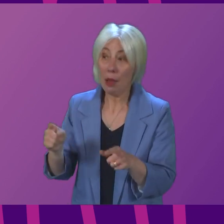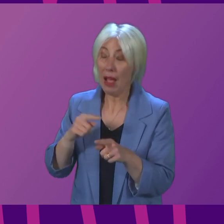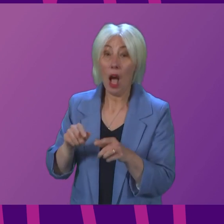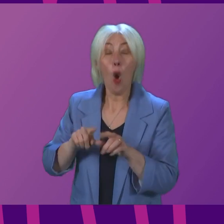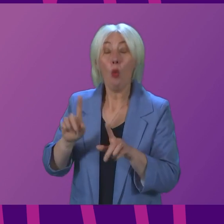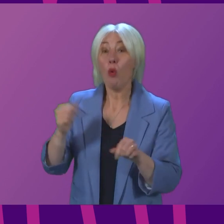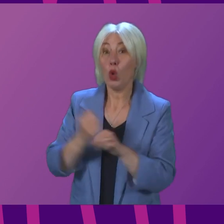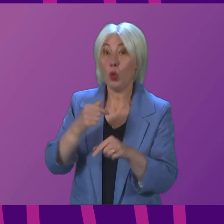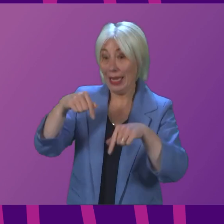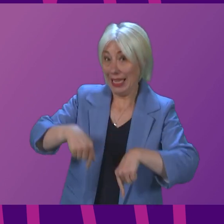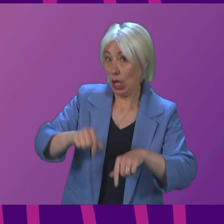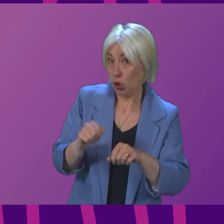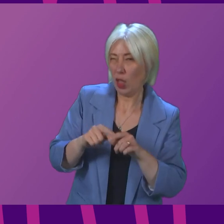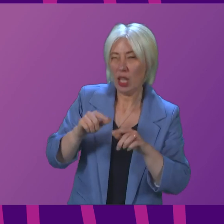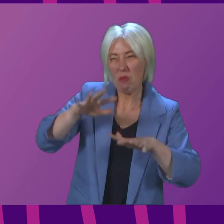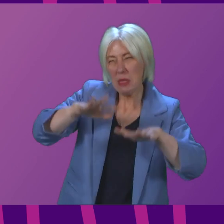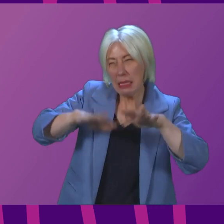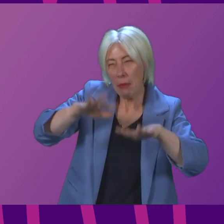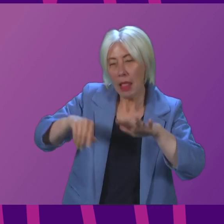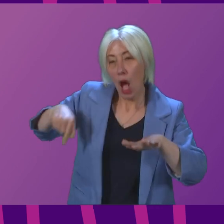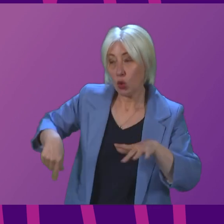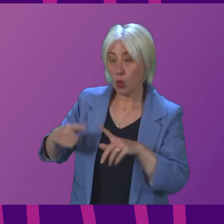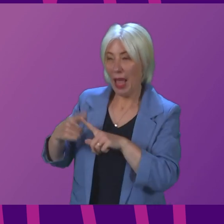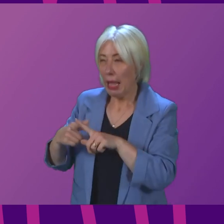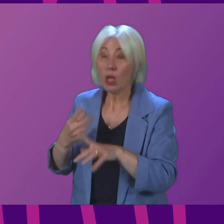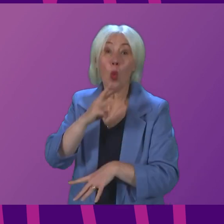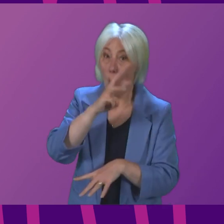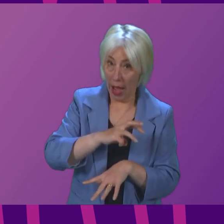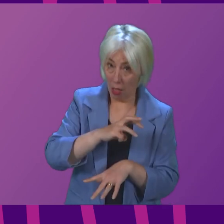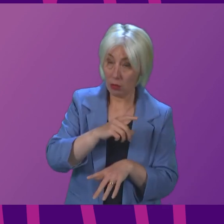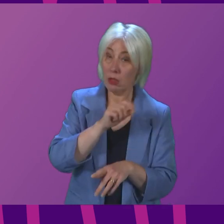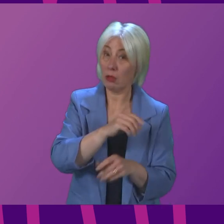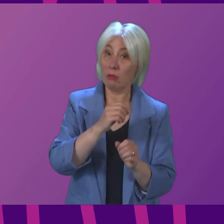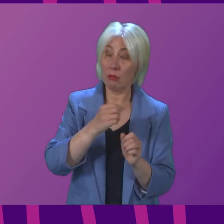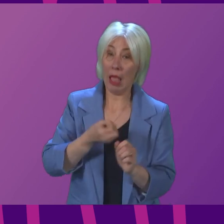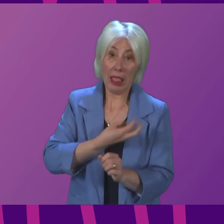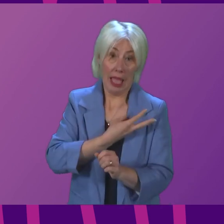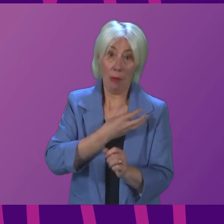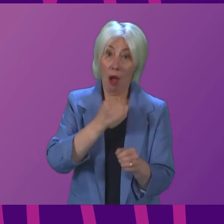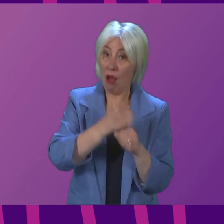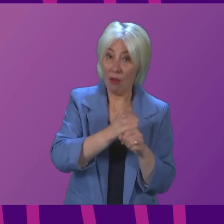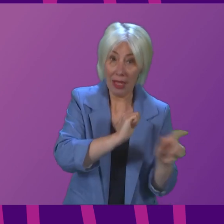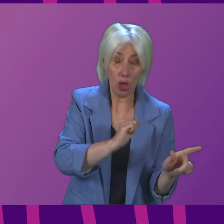that in England—and, indeed, in Wales, which has a Labour Government, so this is nothing to do with politics.